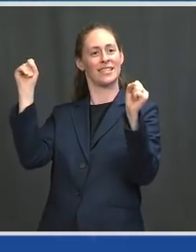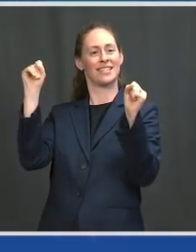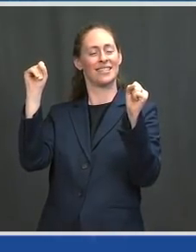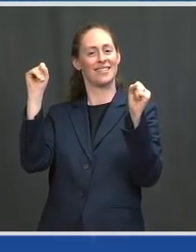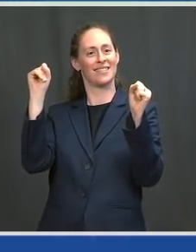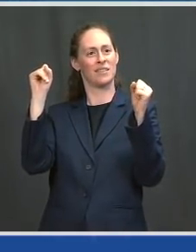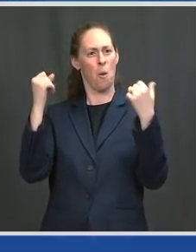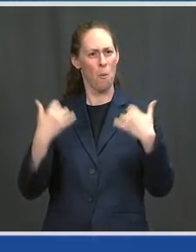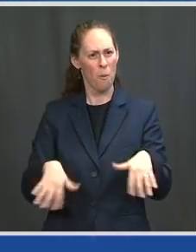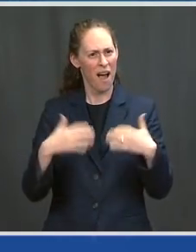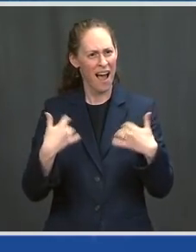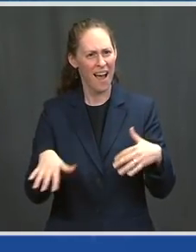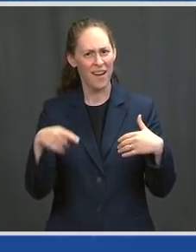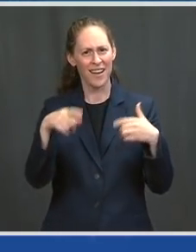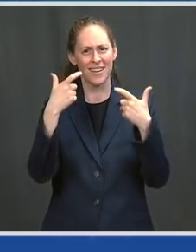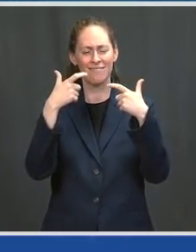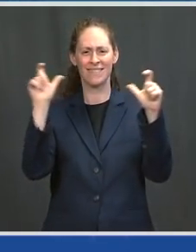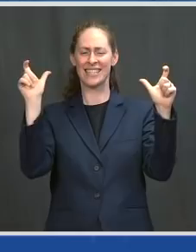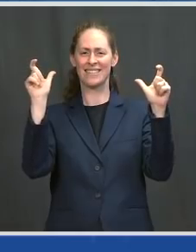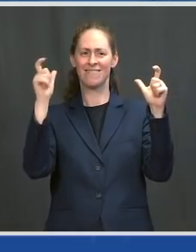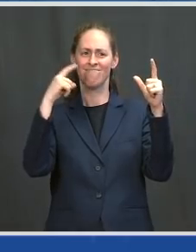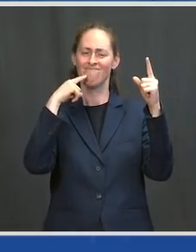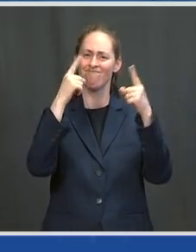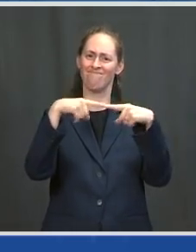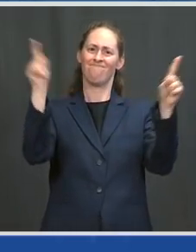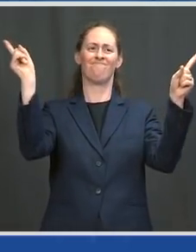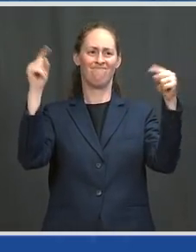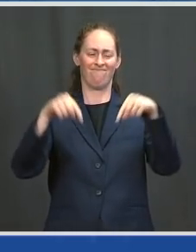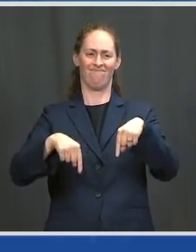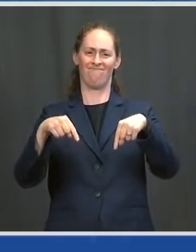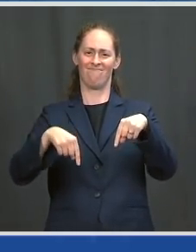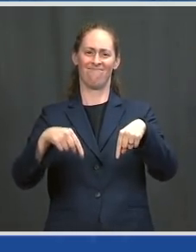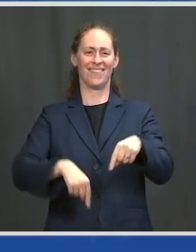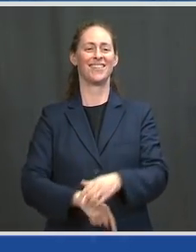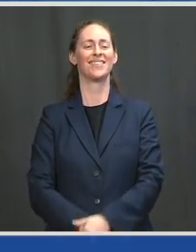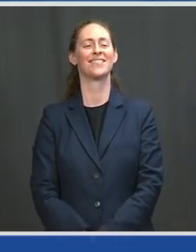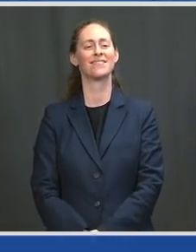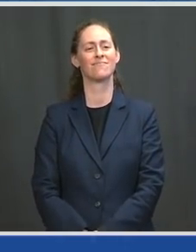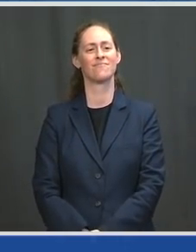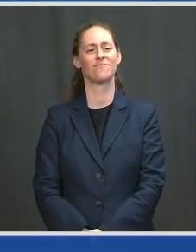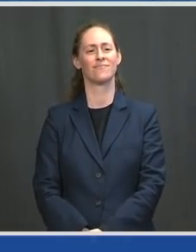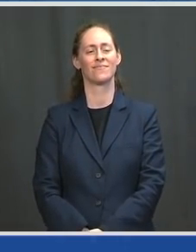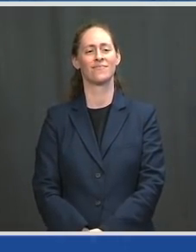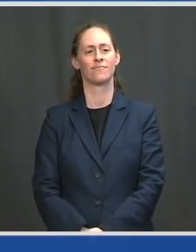I promised I'd keep you up to date every 50 million shots, and today I have an important update.